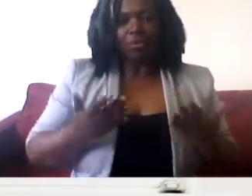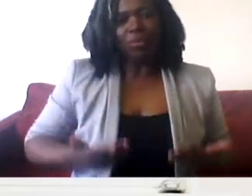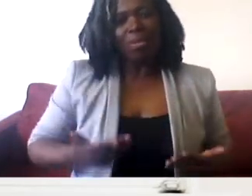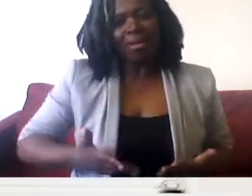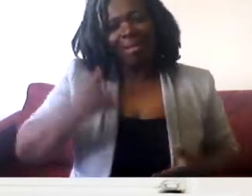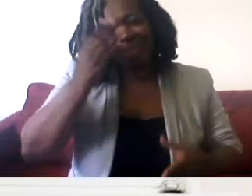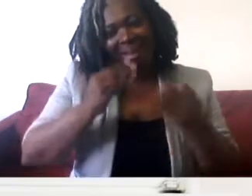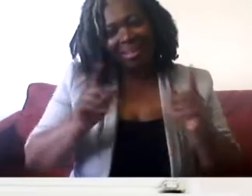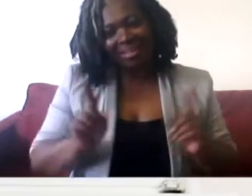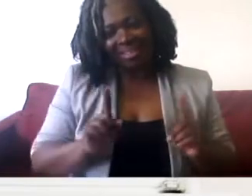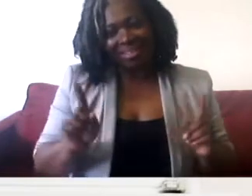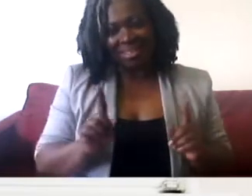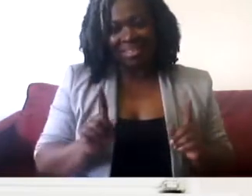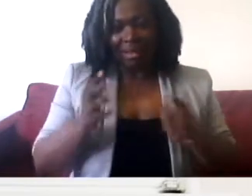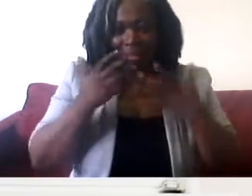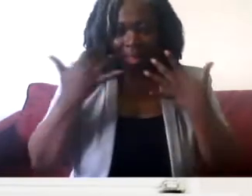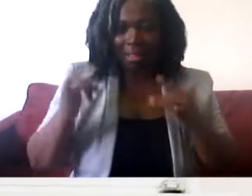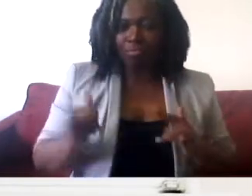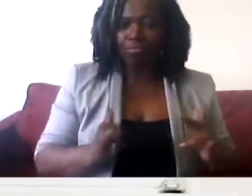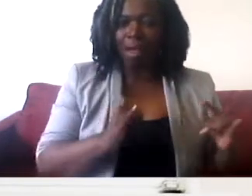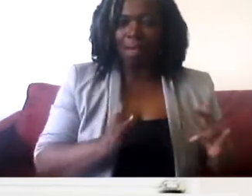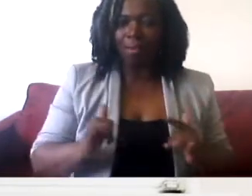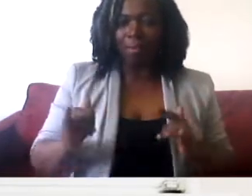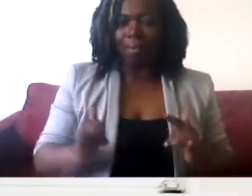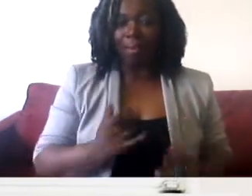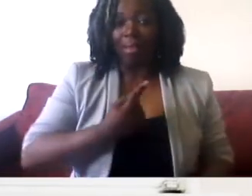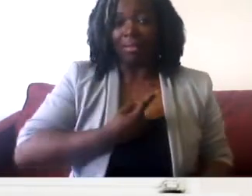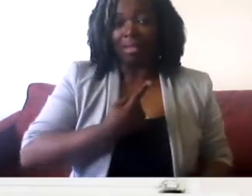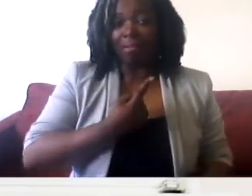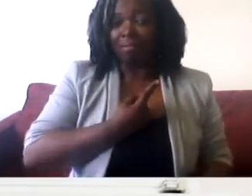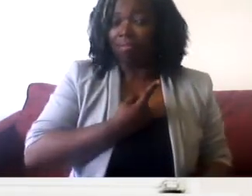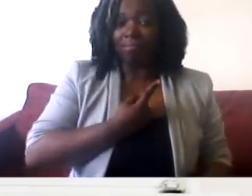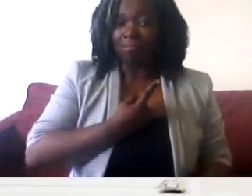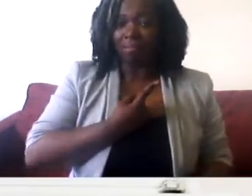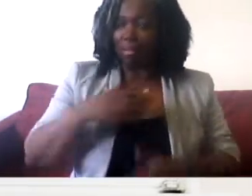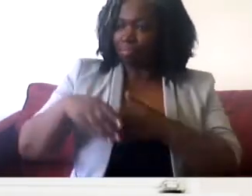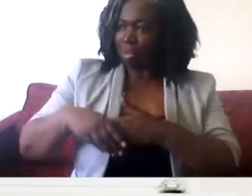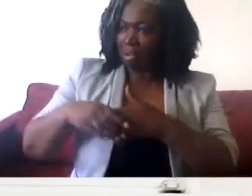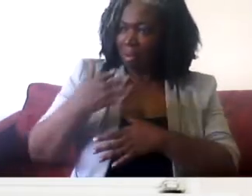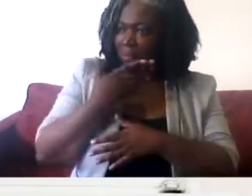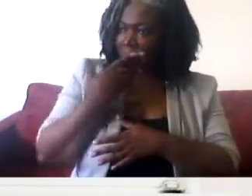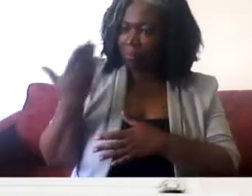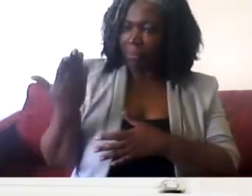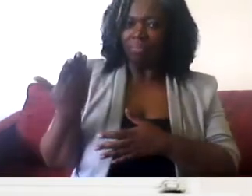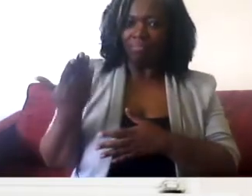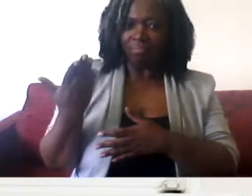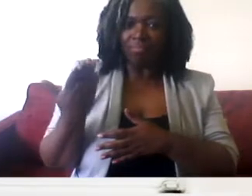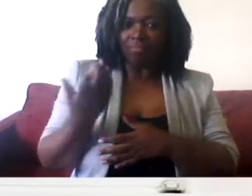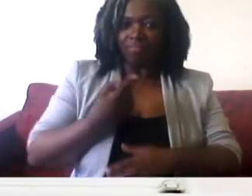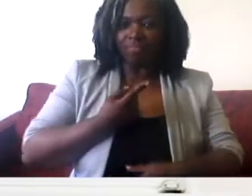Cat's Cradle but by ourselves, without a partner. In